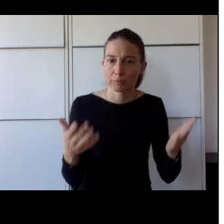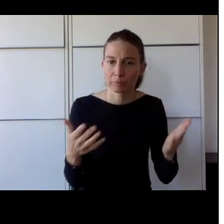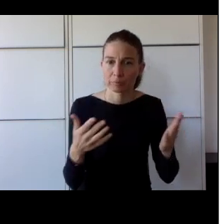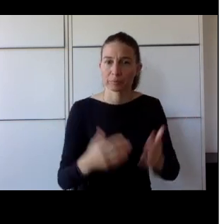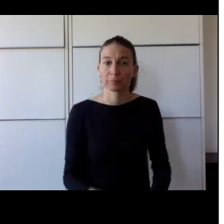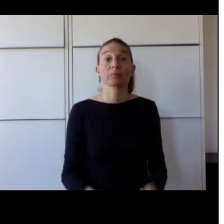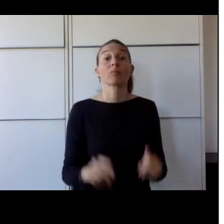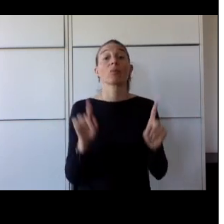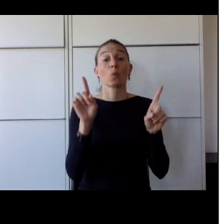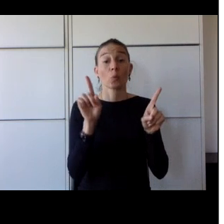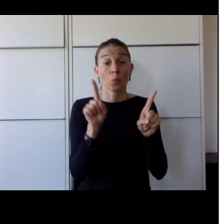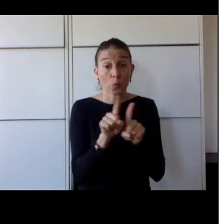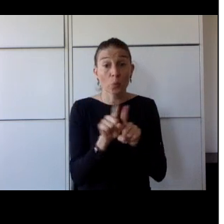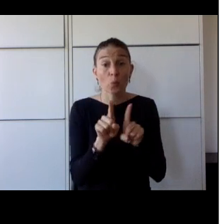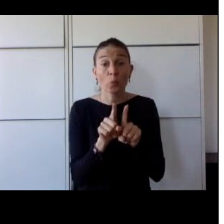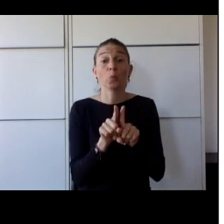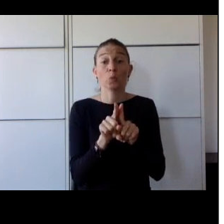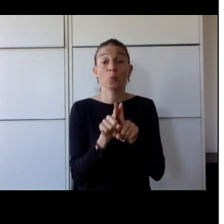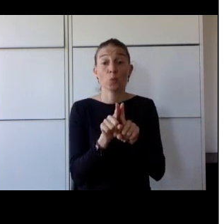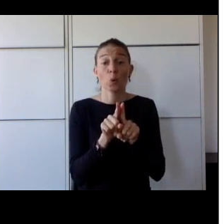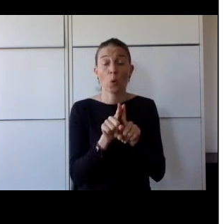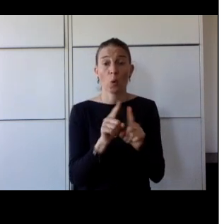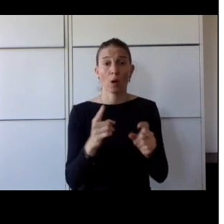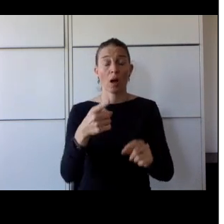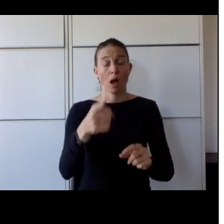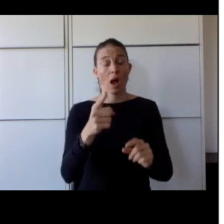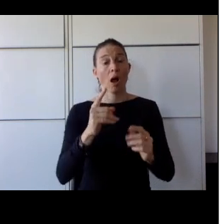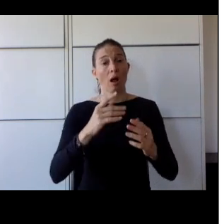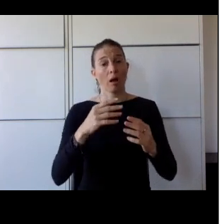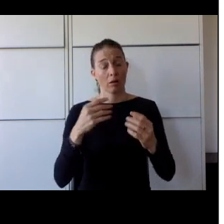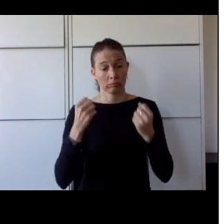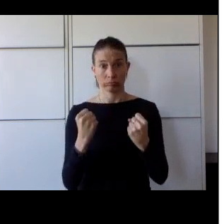That's why it is very important to push also for, let's say,